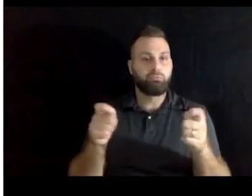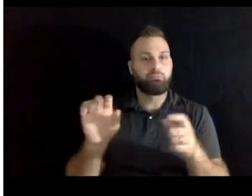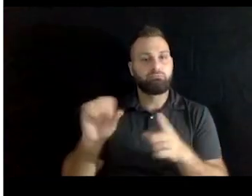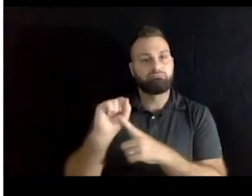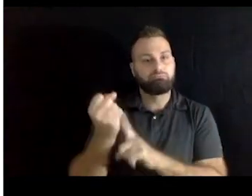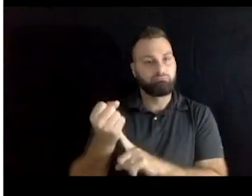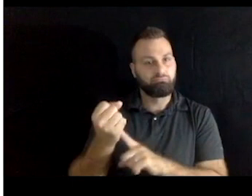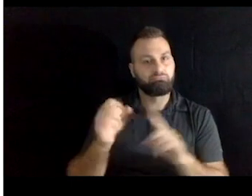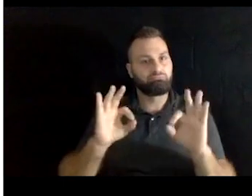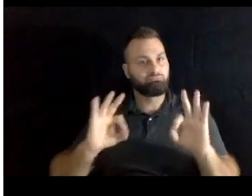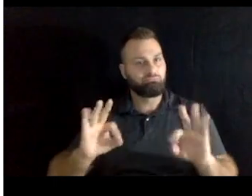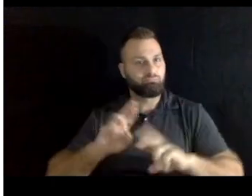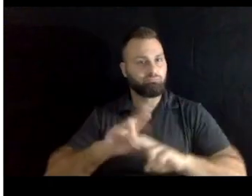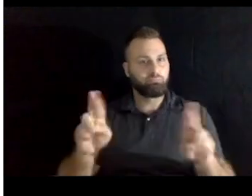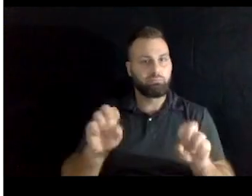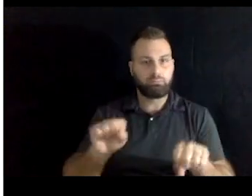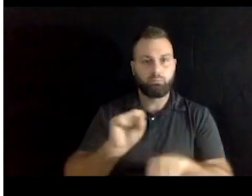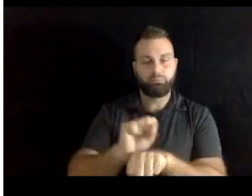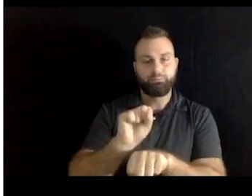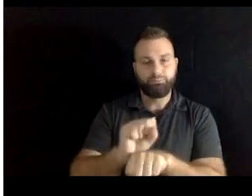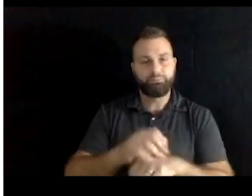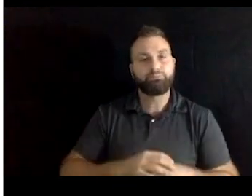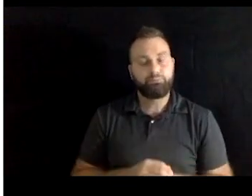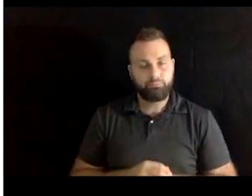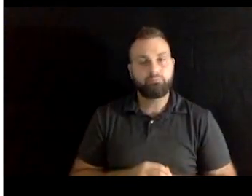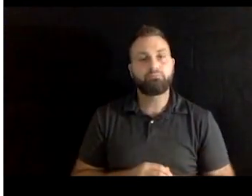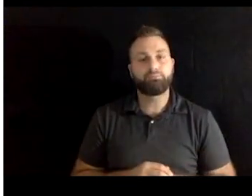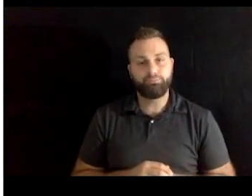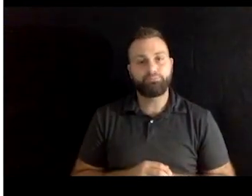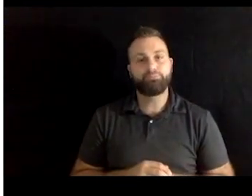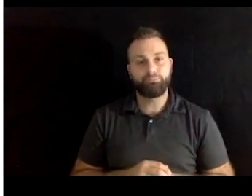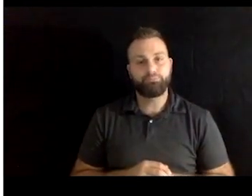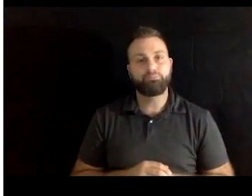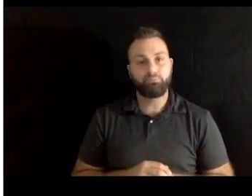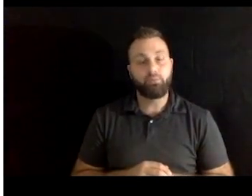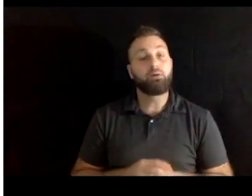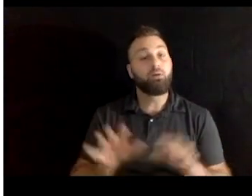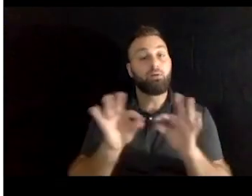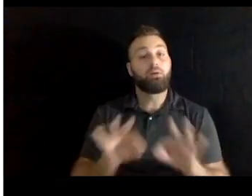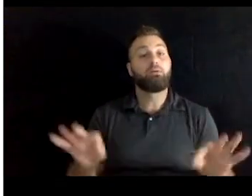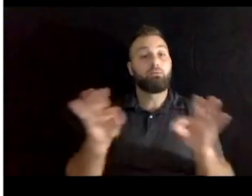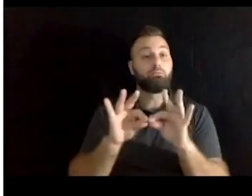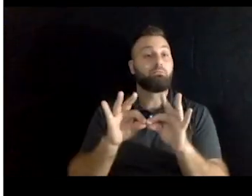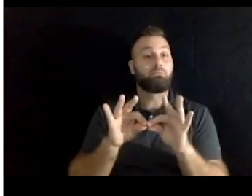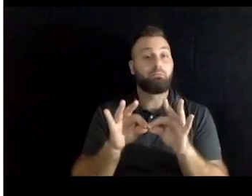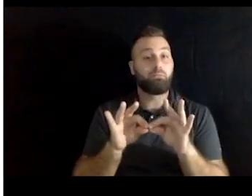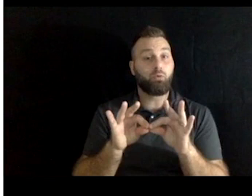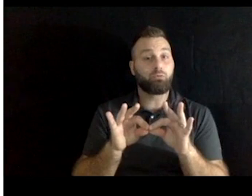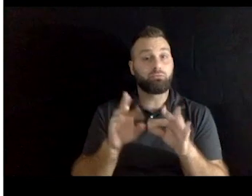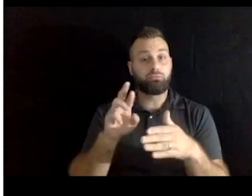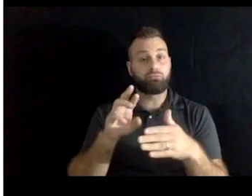That was the thinking, so the key impacts were an increase were actually an increase